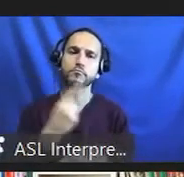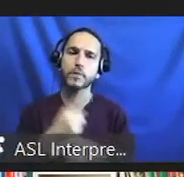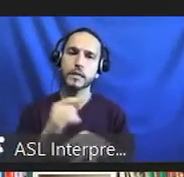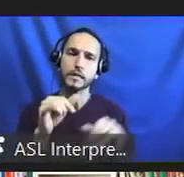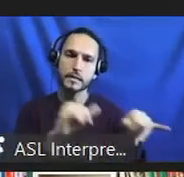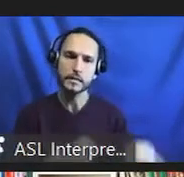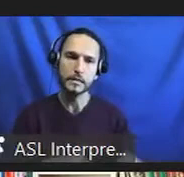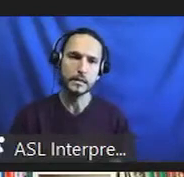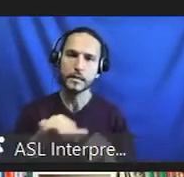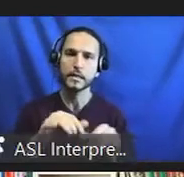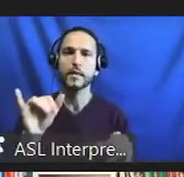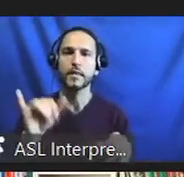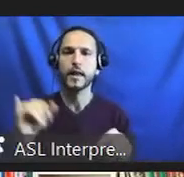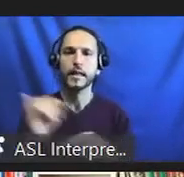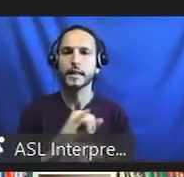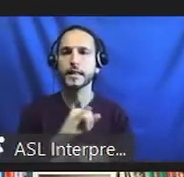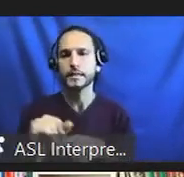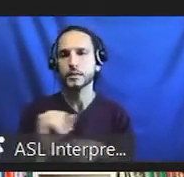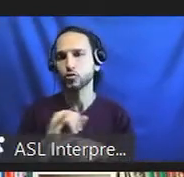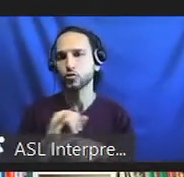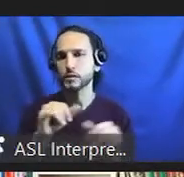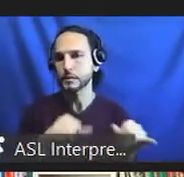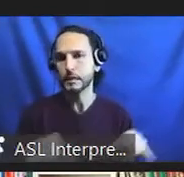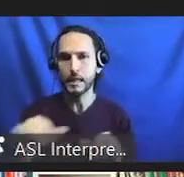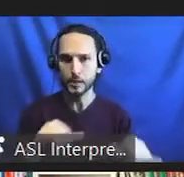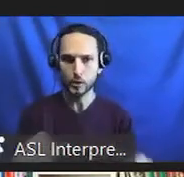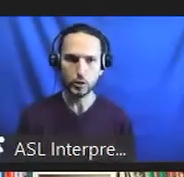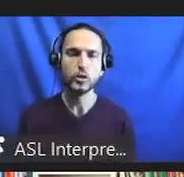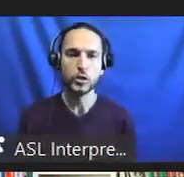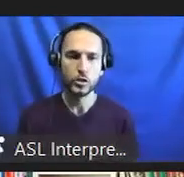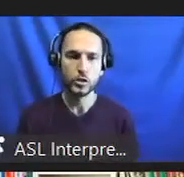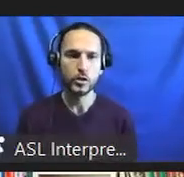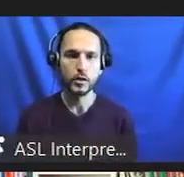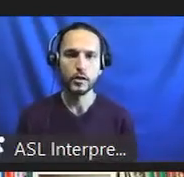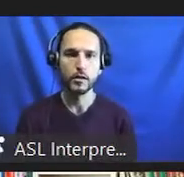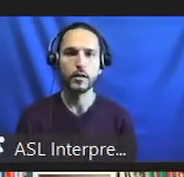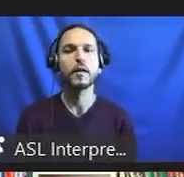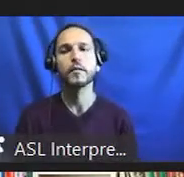I think Adam used that term before, industry standards. So it's not enough just to provide